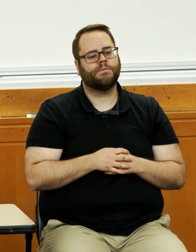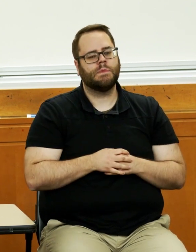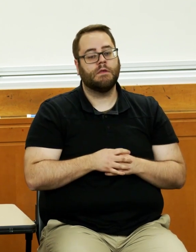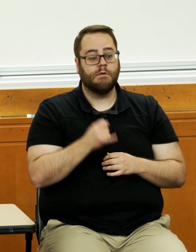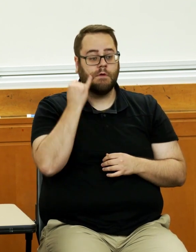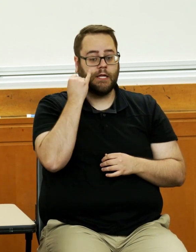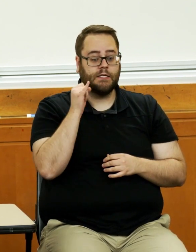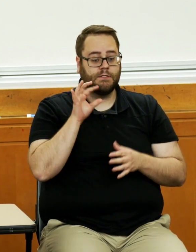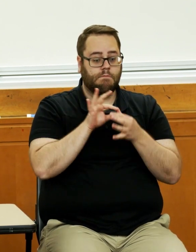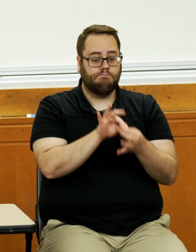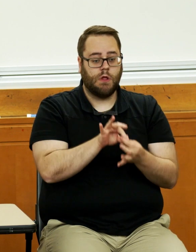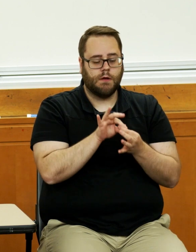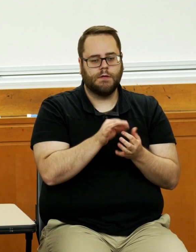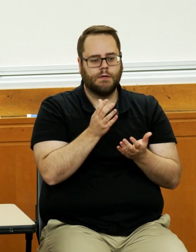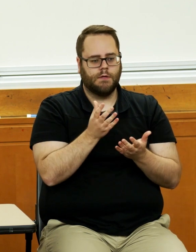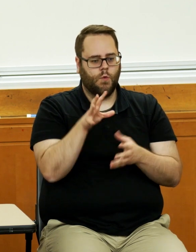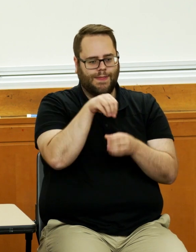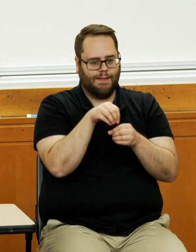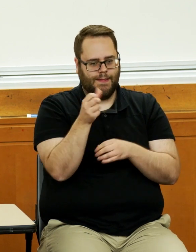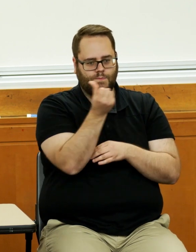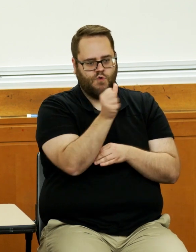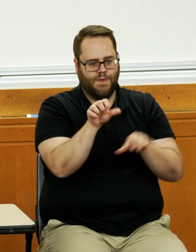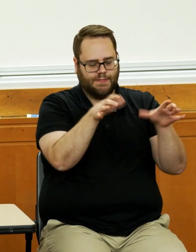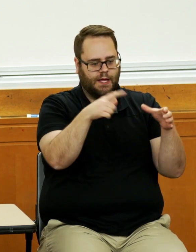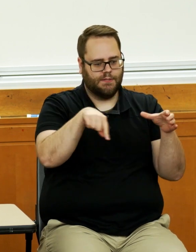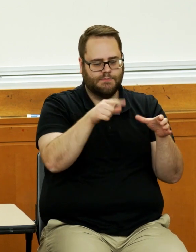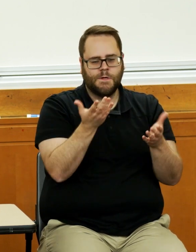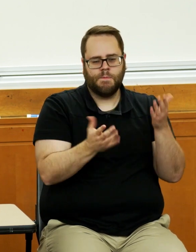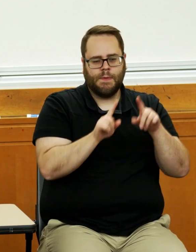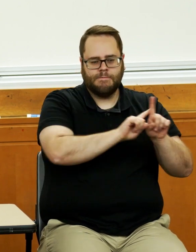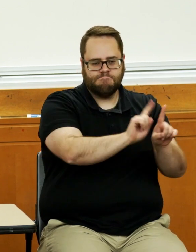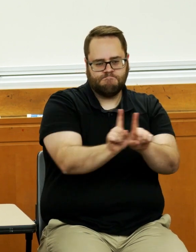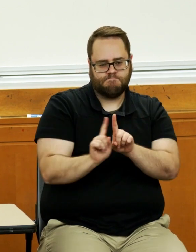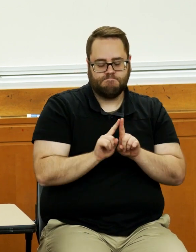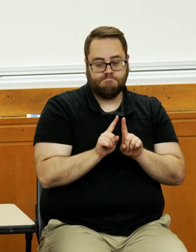also differ even within the same movement spaces or among members of the same marginalized groups.